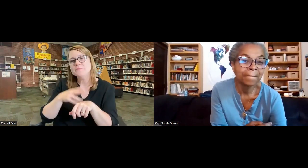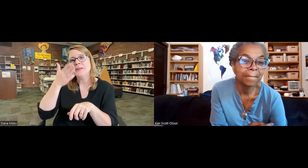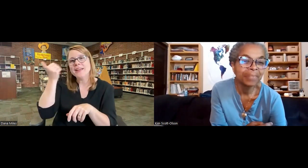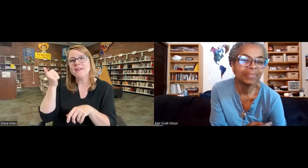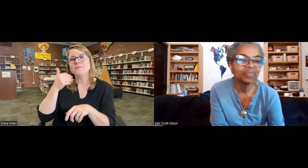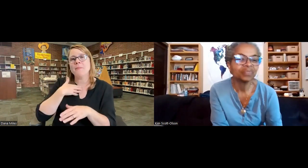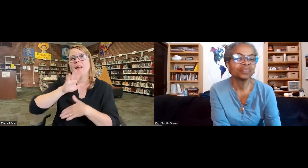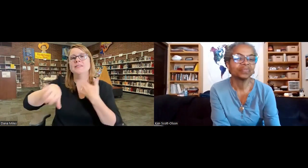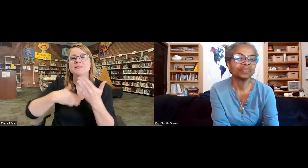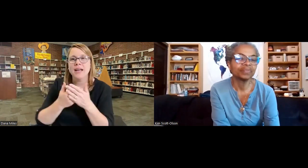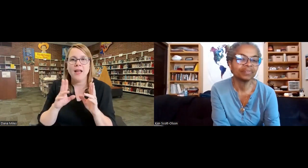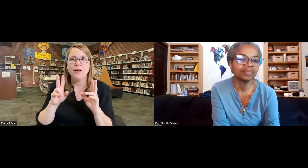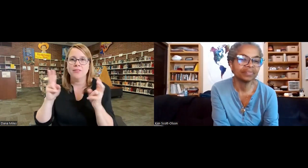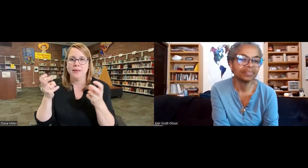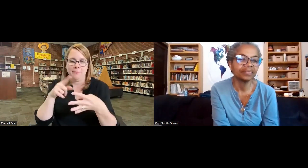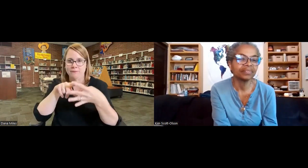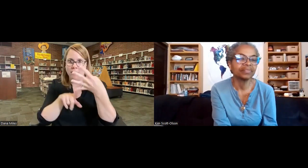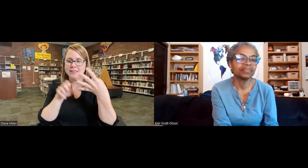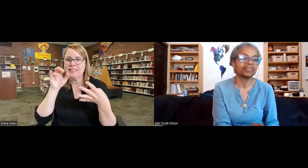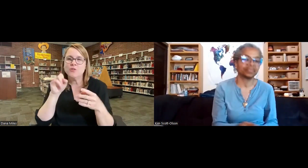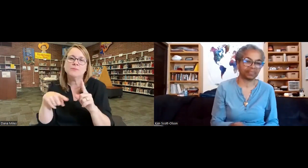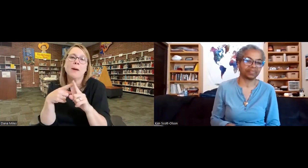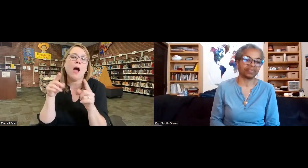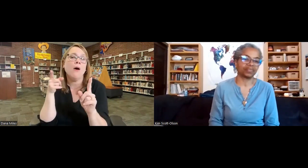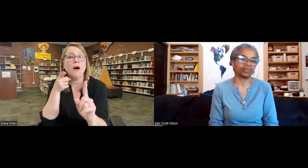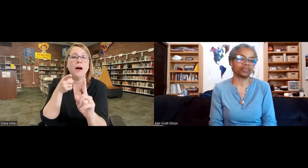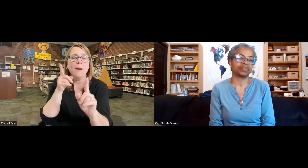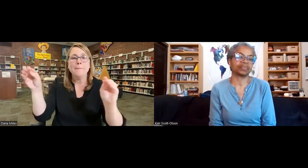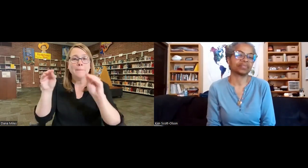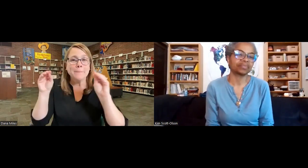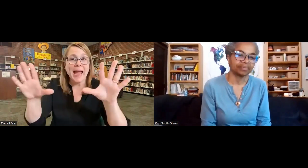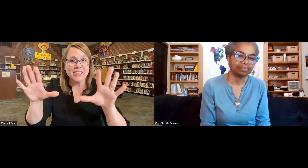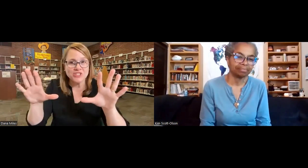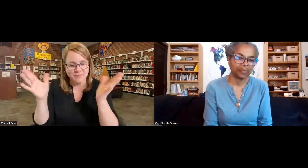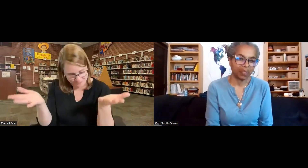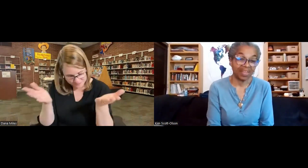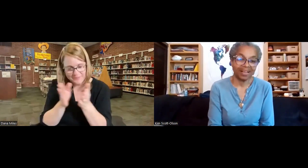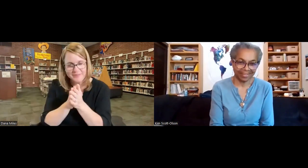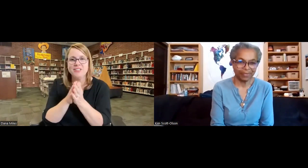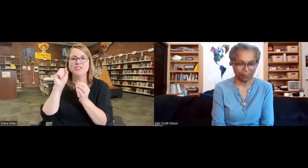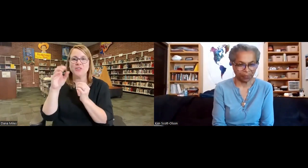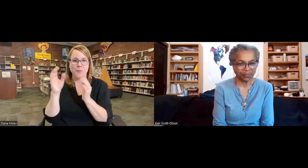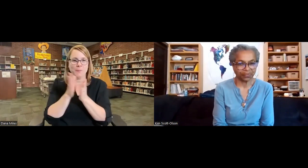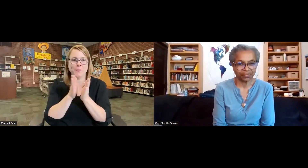Of course! Because the whole theme of this miniseries is about magic.